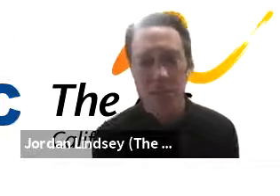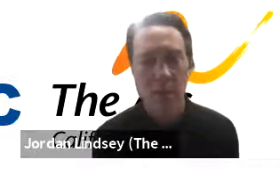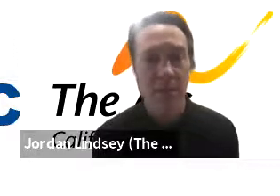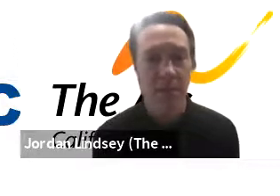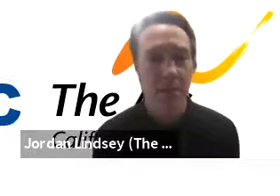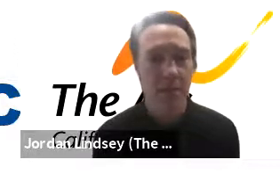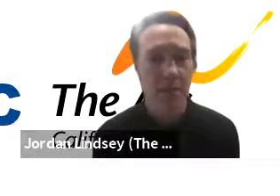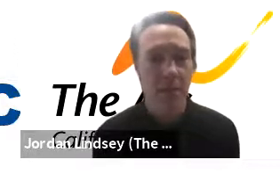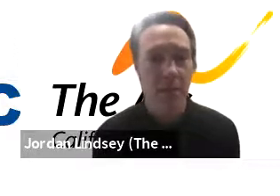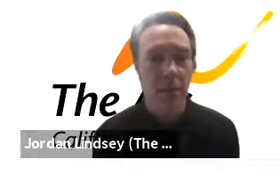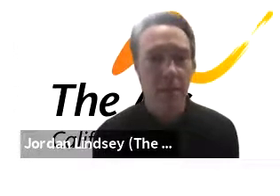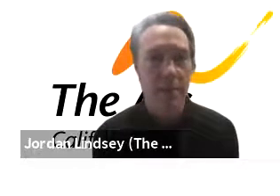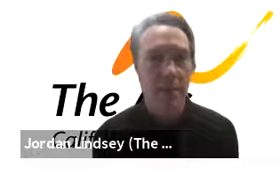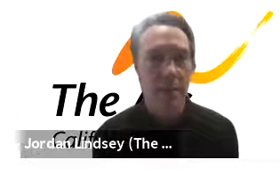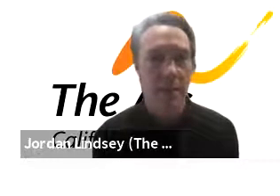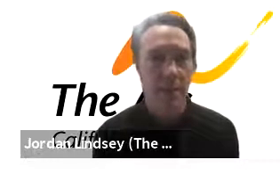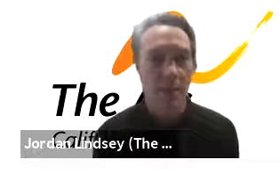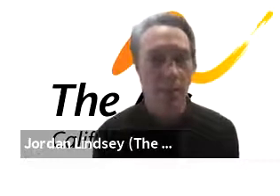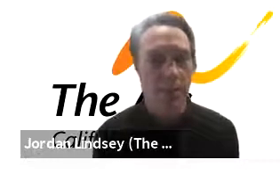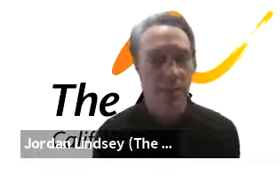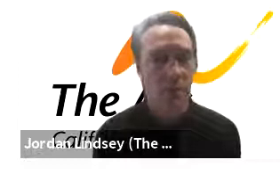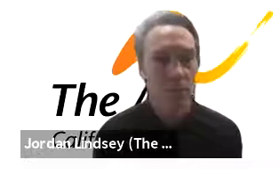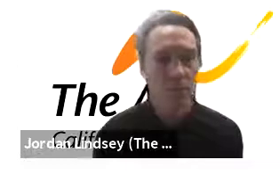Jordan Lindsey (The Arc CA): The next slide and I want to.